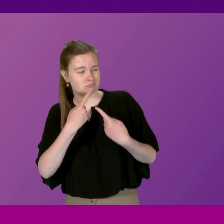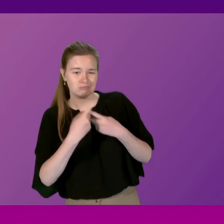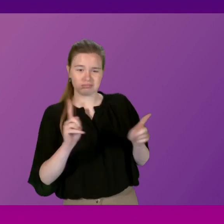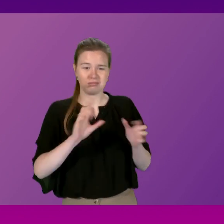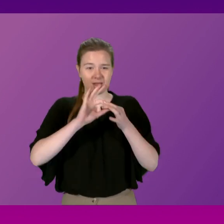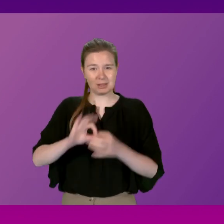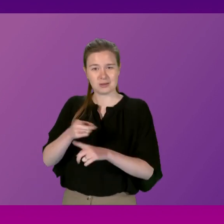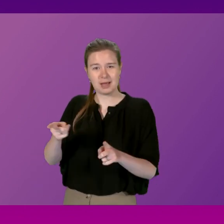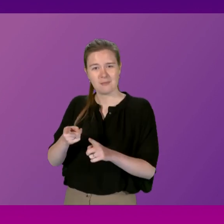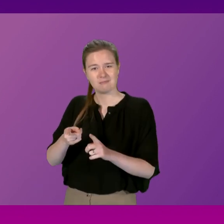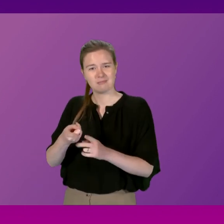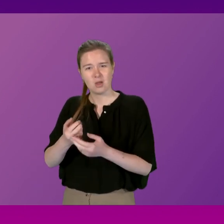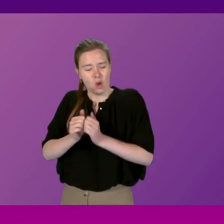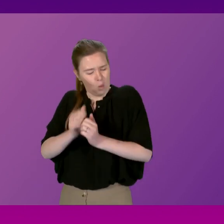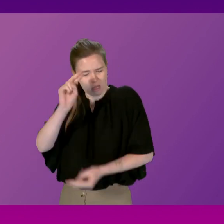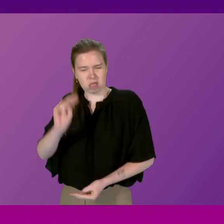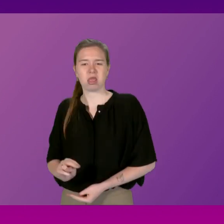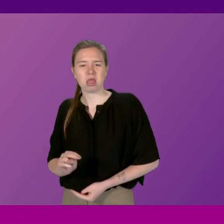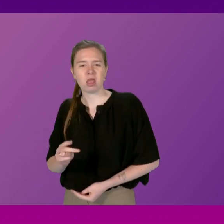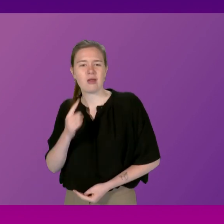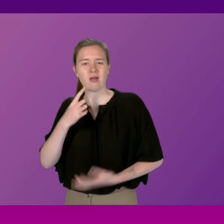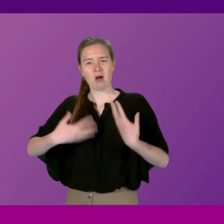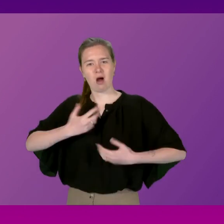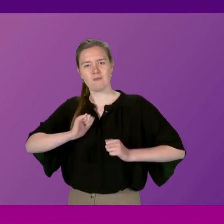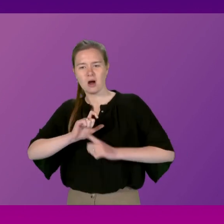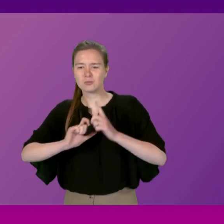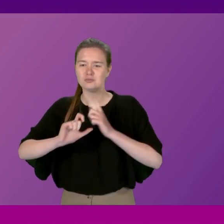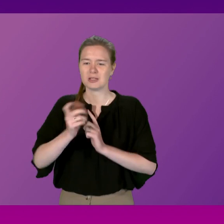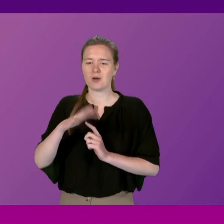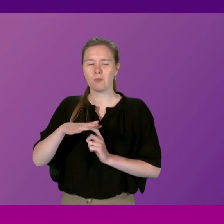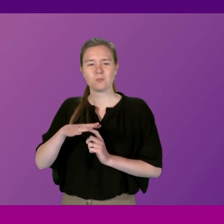are of less worth than others and that harm done to our community by welfare cuts is some